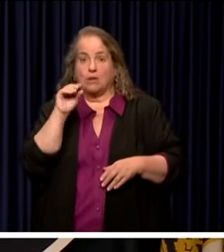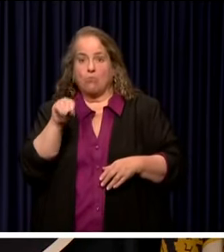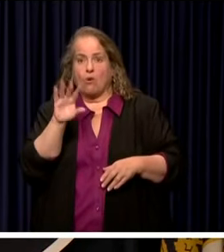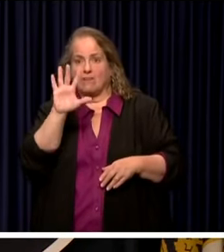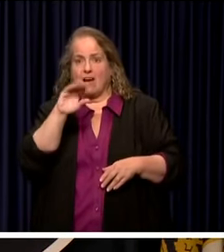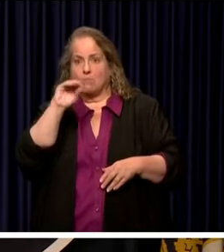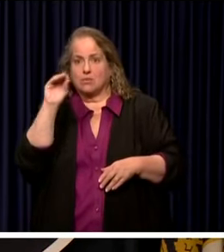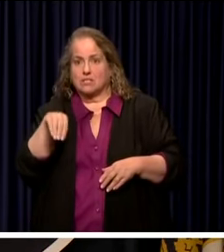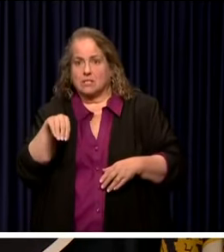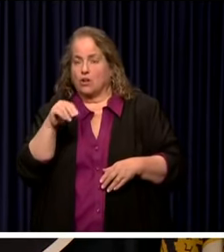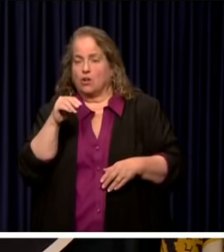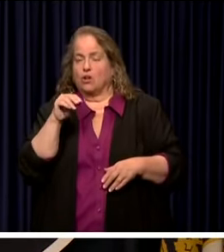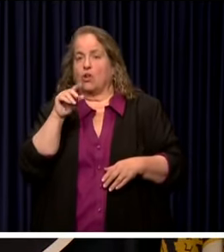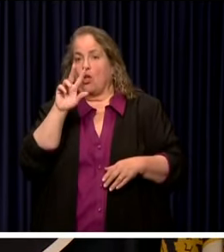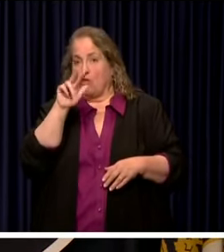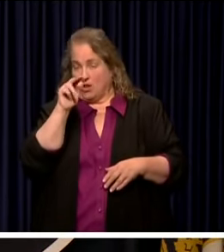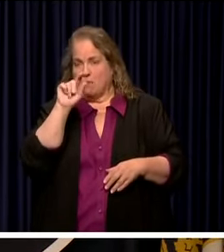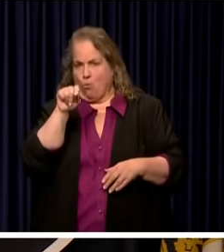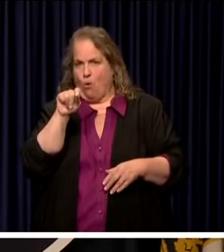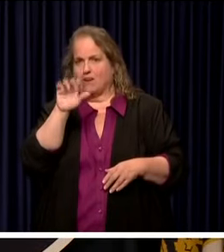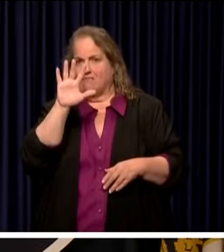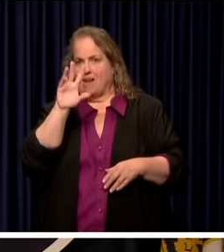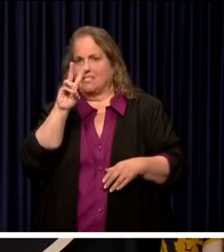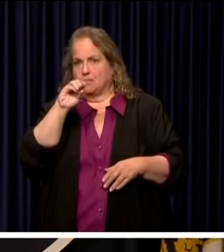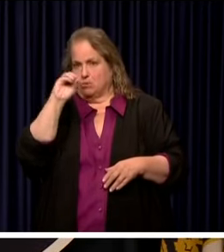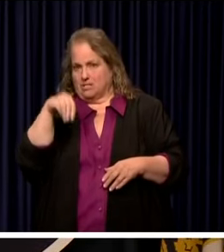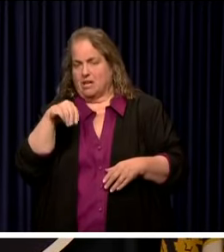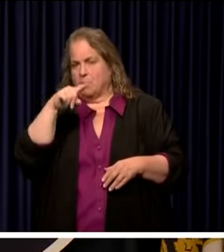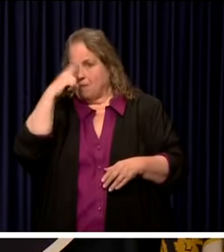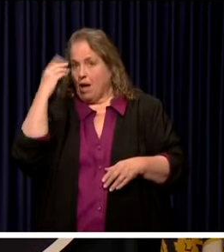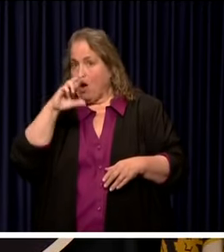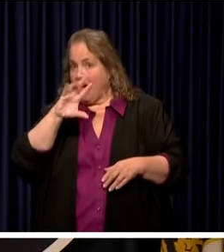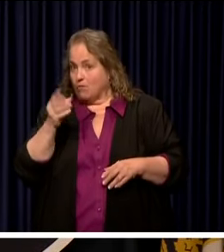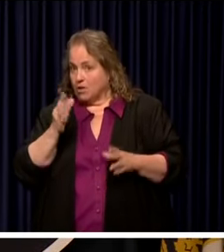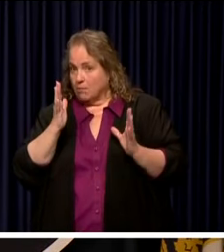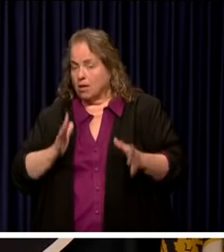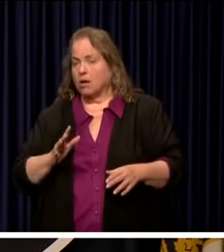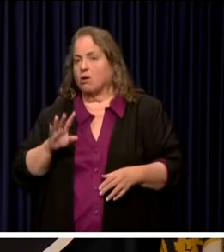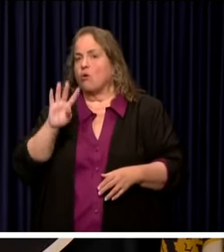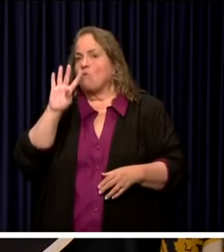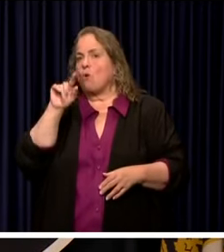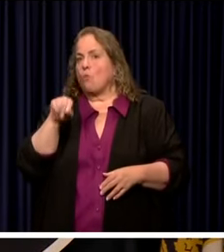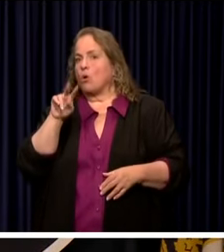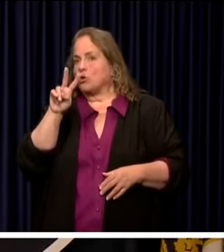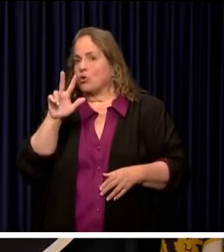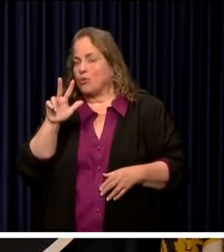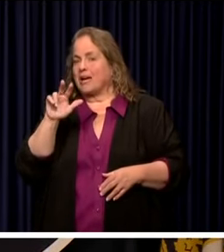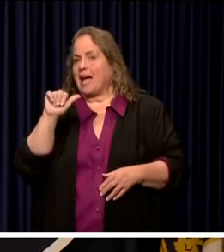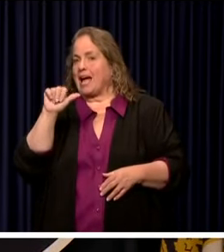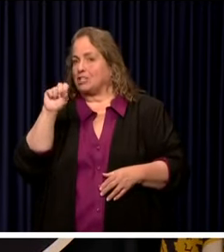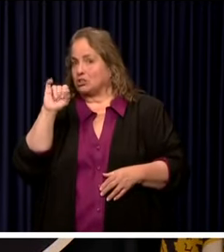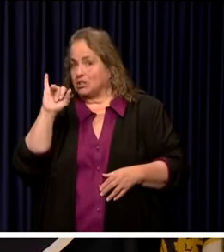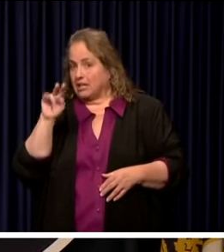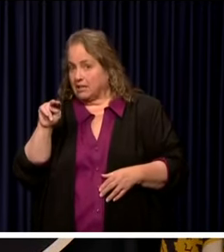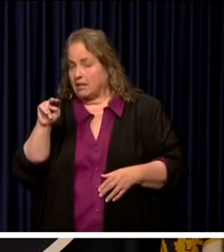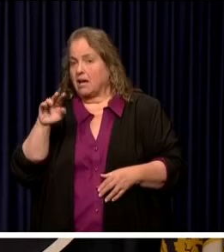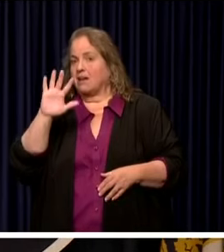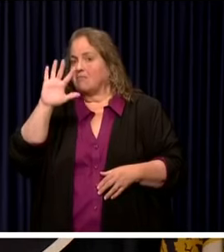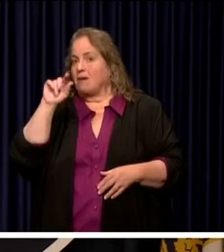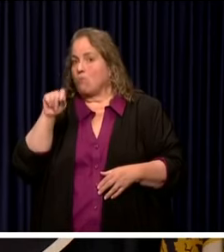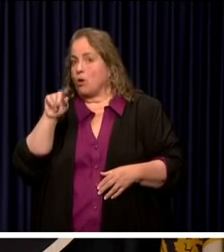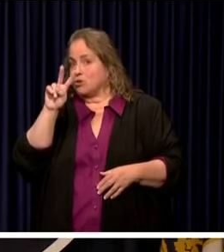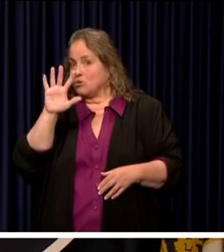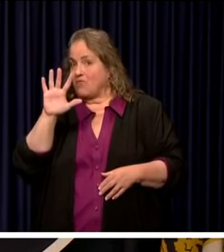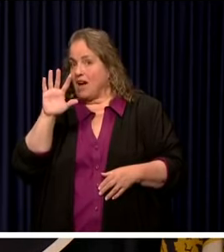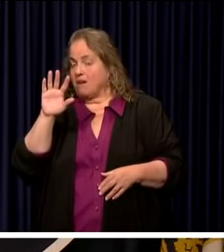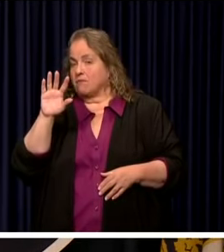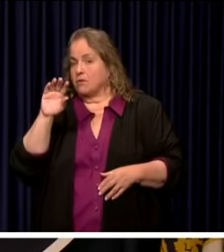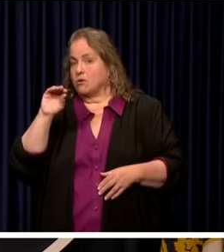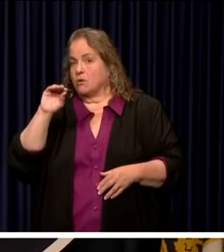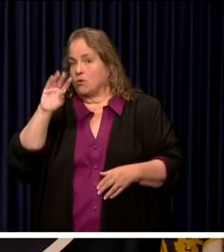OUR ANNOUNCEMENTS TOMORROW ON